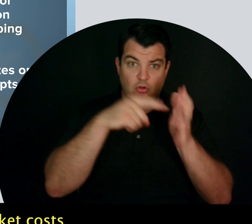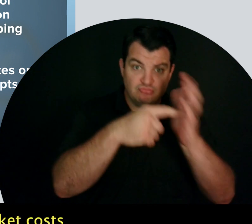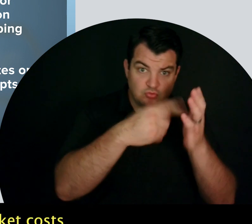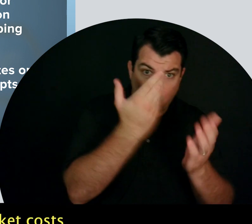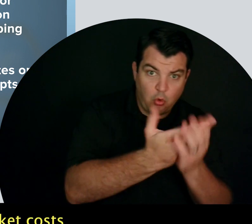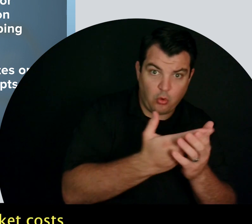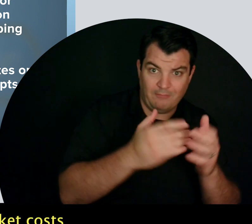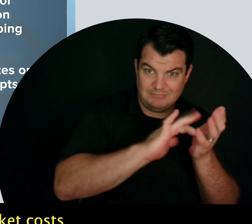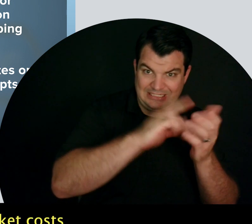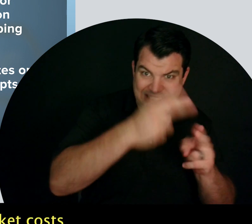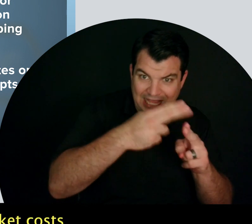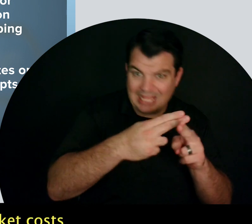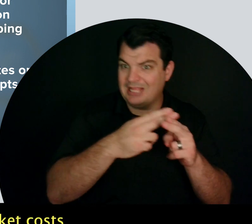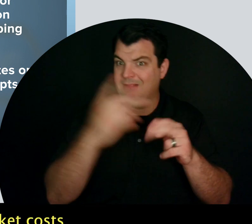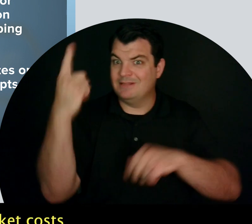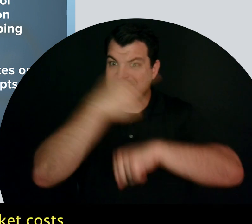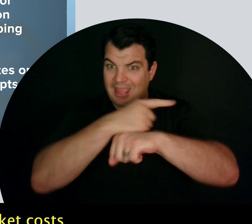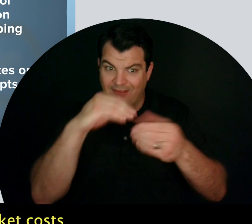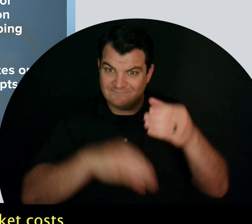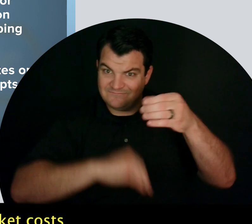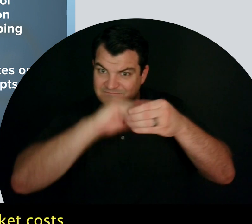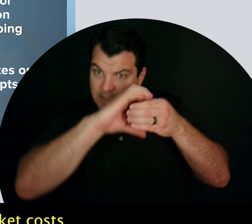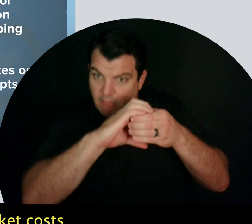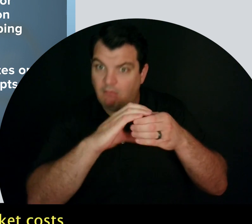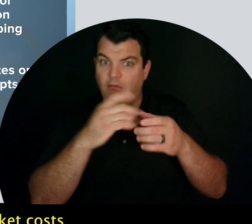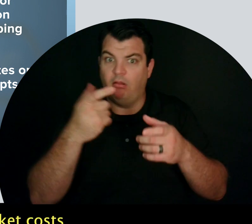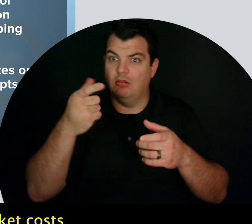To prove out-of-pocket costs for medications, prescription receipts,